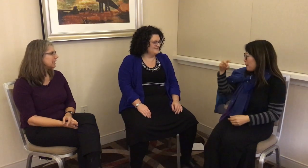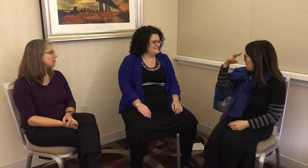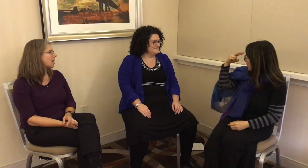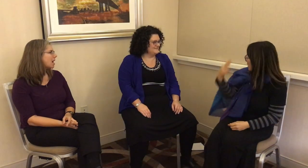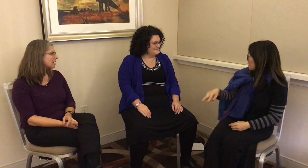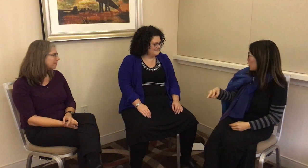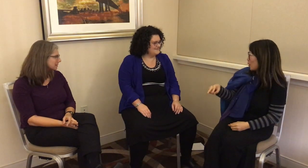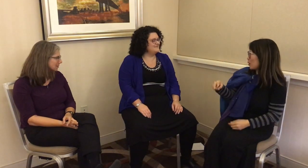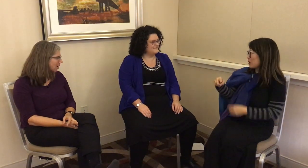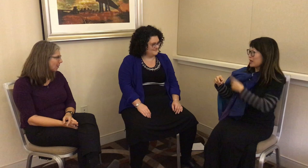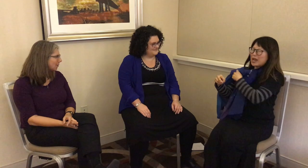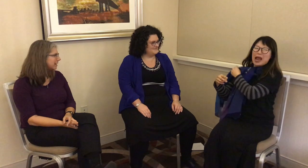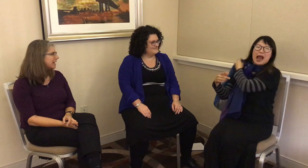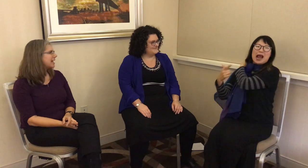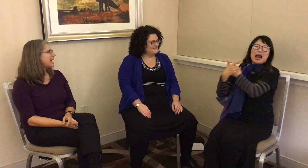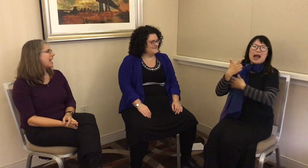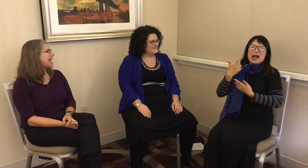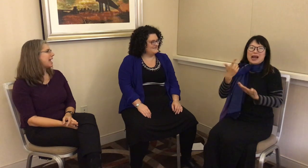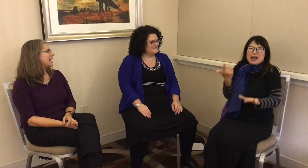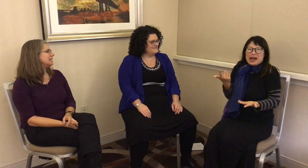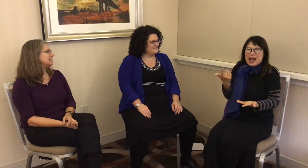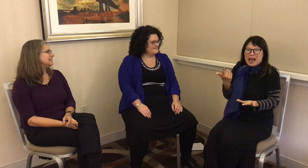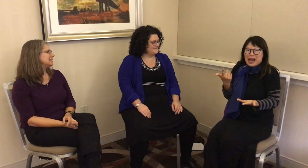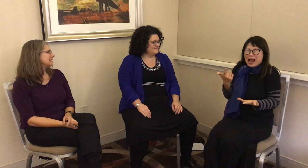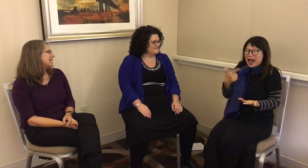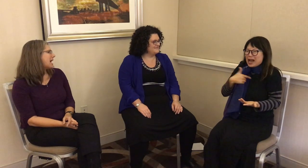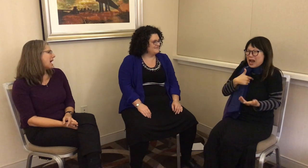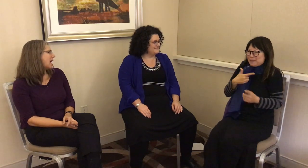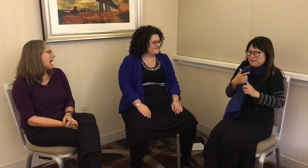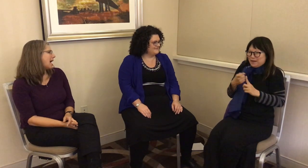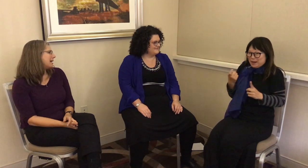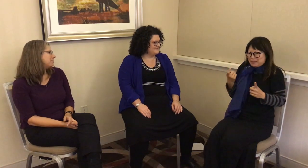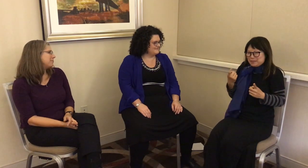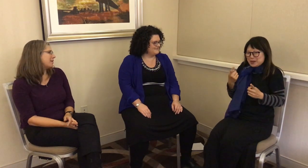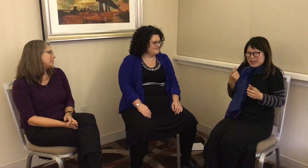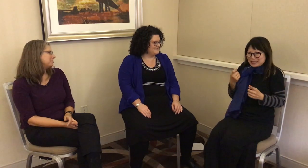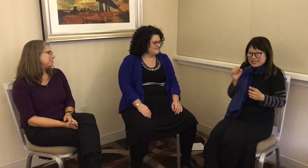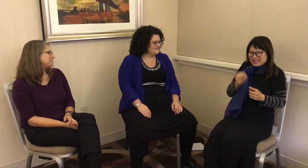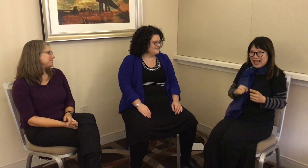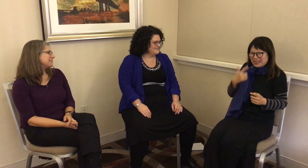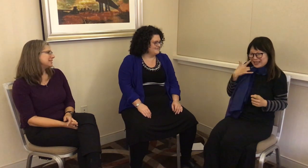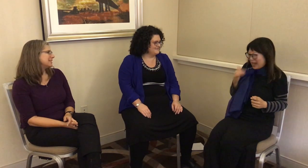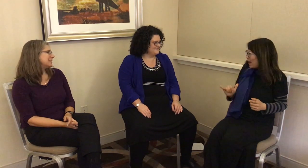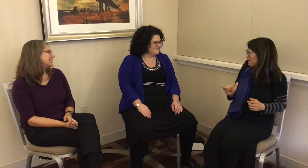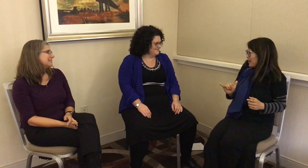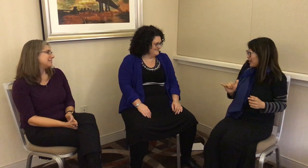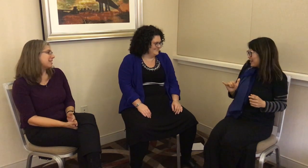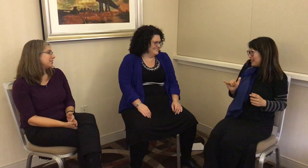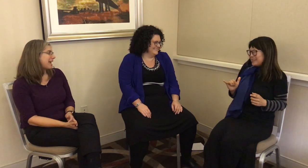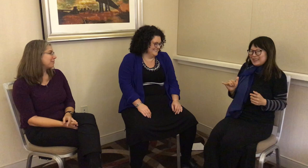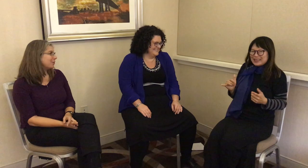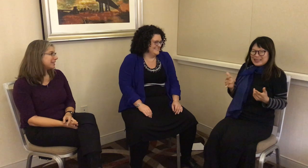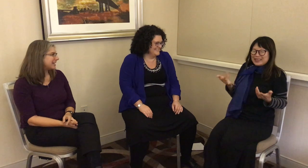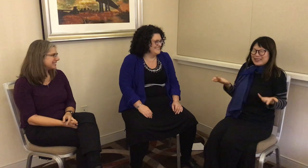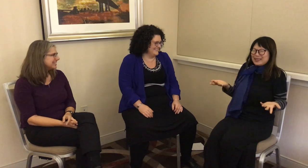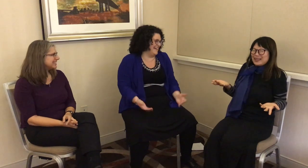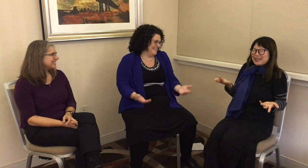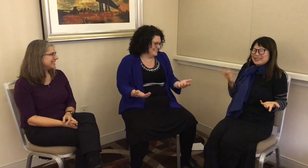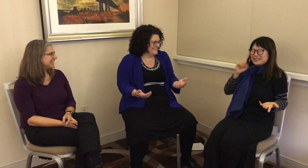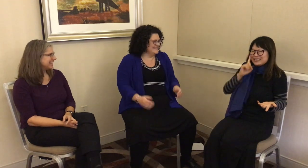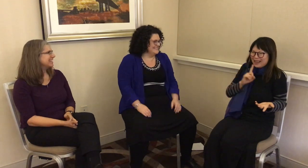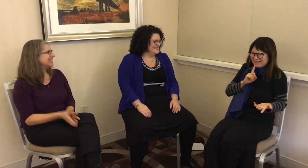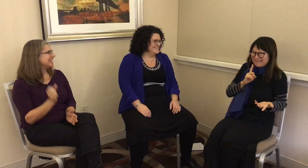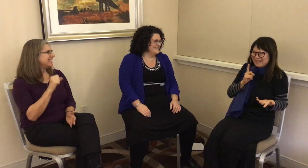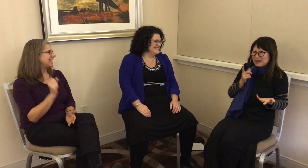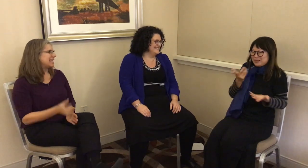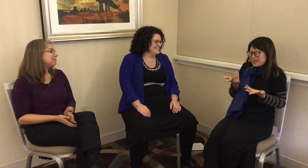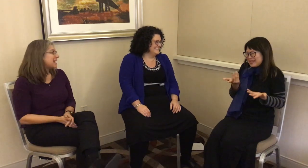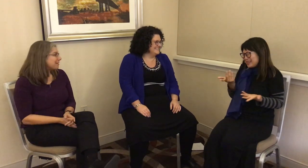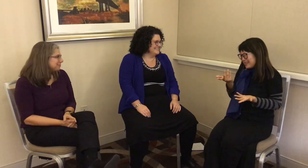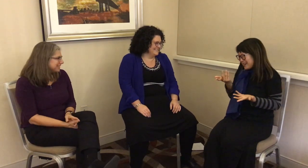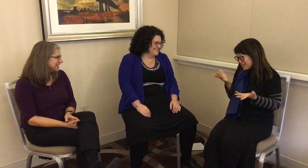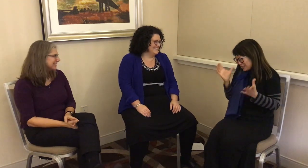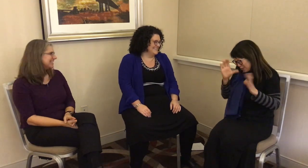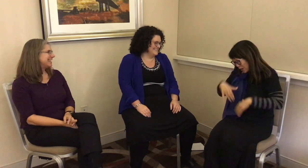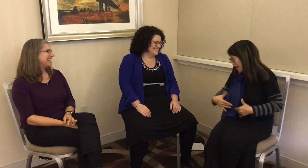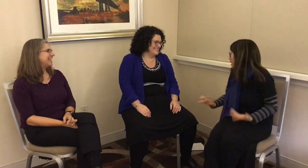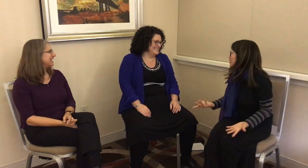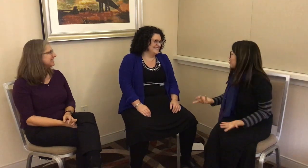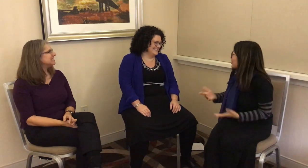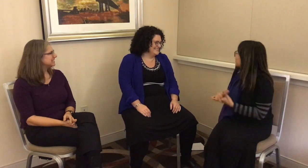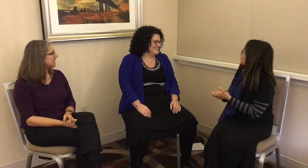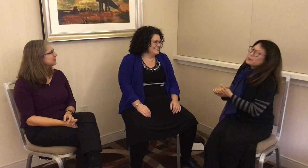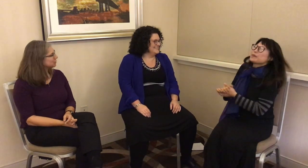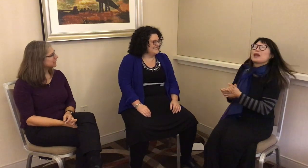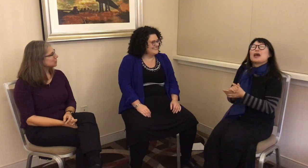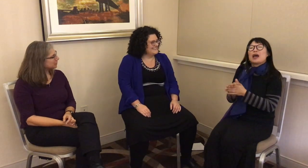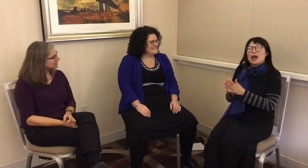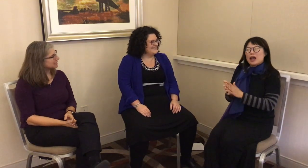in Oaxaca, Mexico. I’m from Southern California. And I’m deaf. It’s kind of a strange coincidence